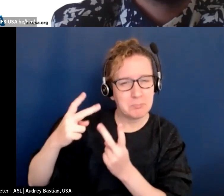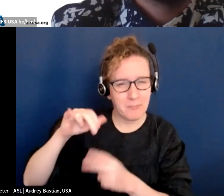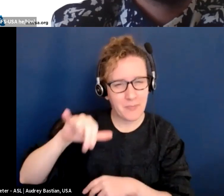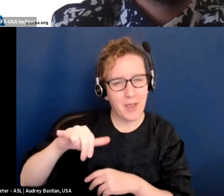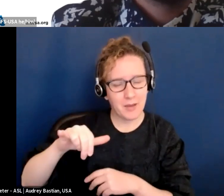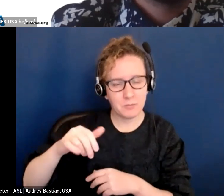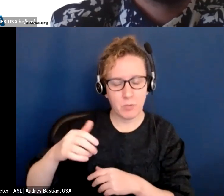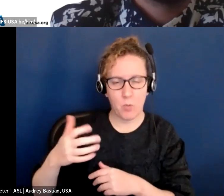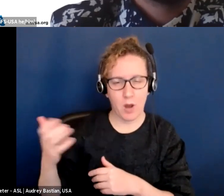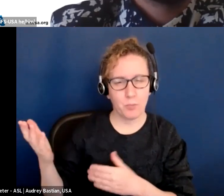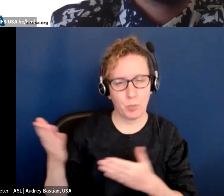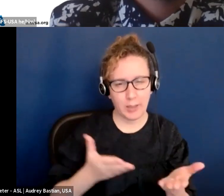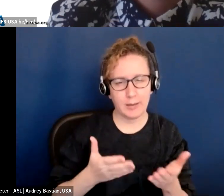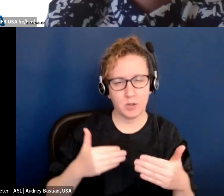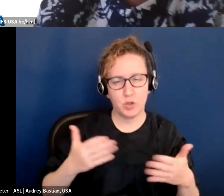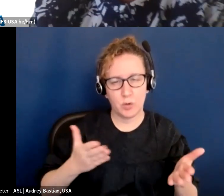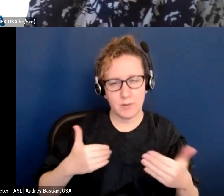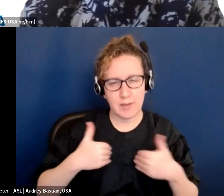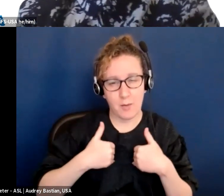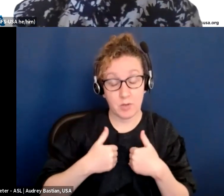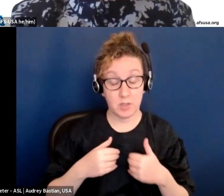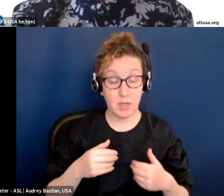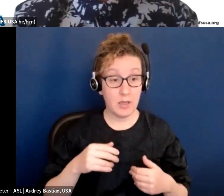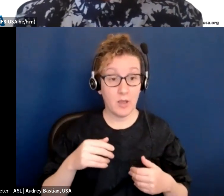identified what type of program you want to go on, picking your courses, picking your